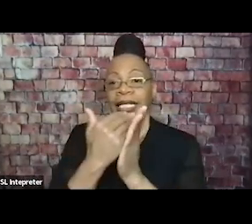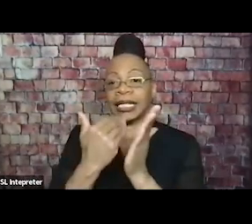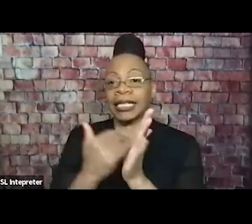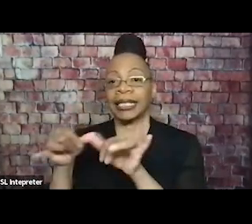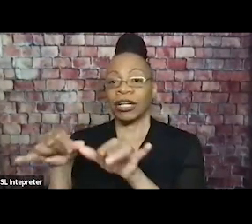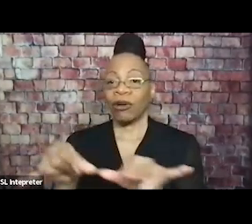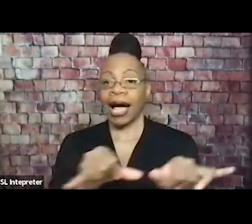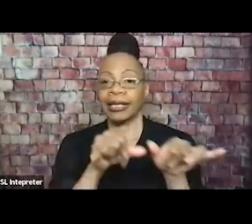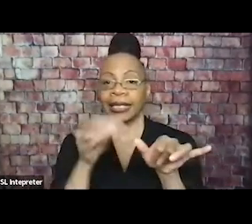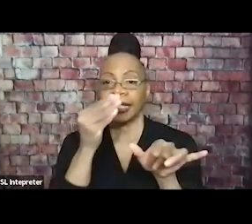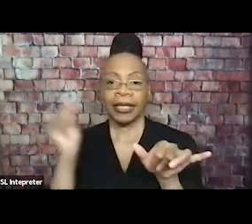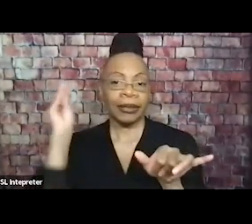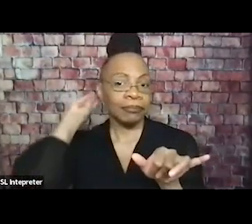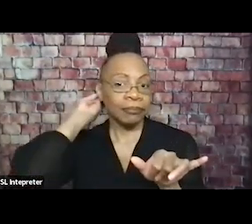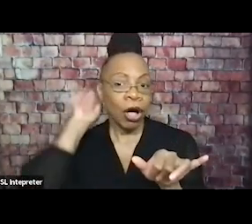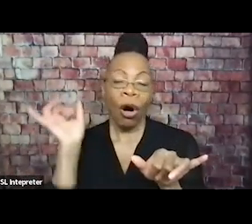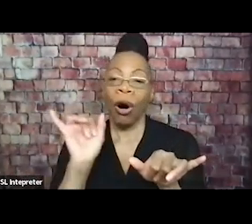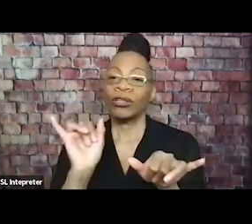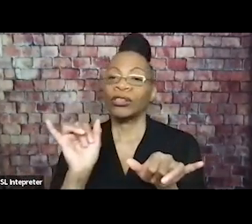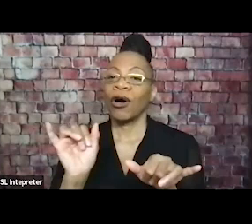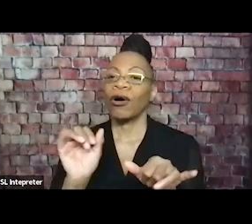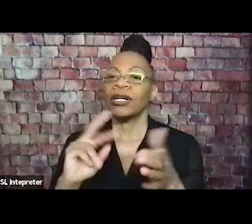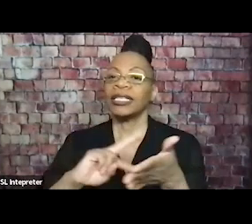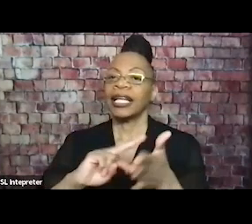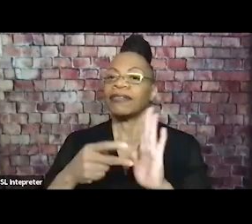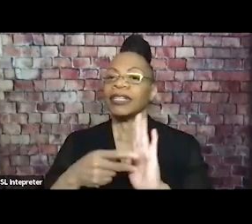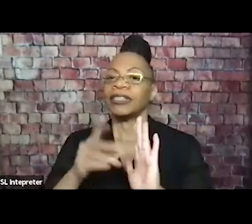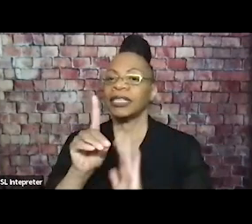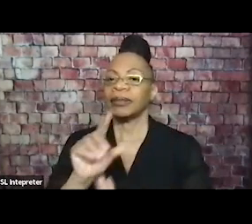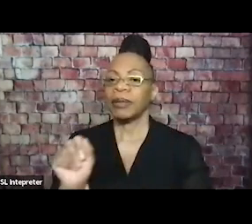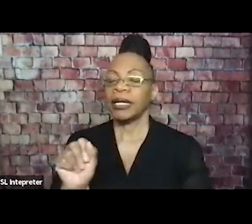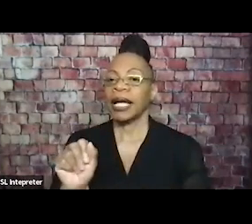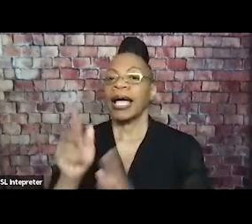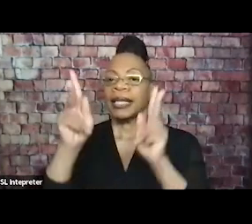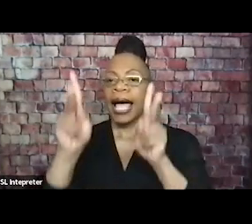and the definition of disability. The applicant needs to have a medically determinable impairment,